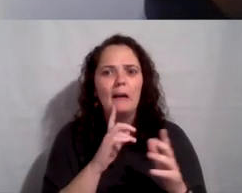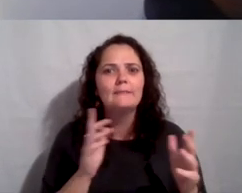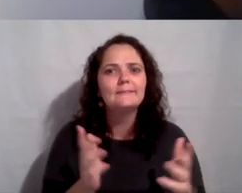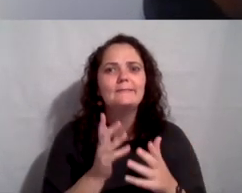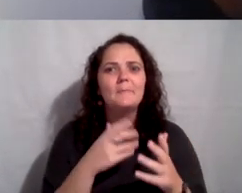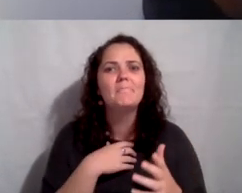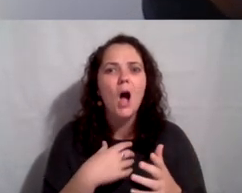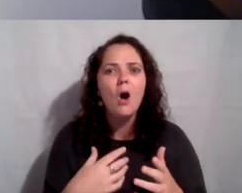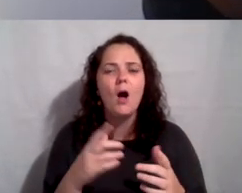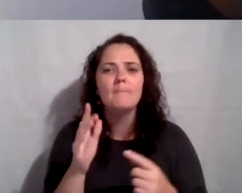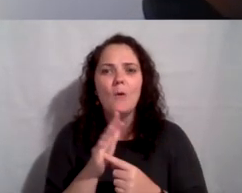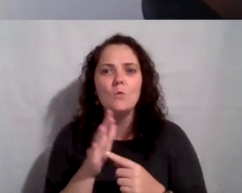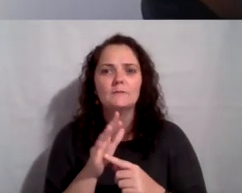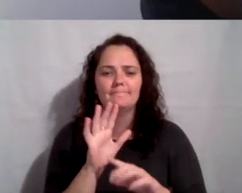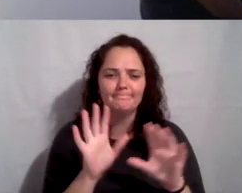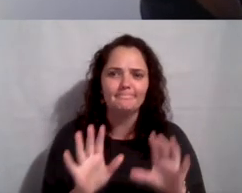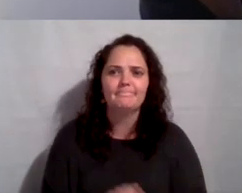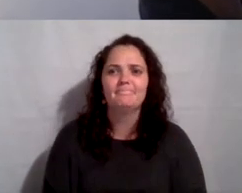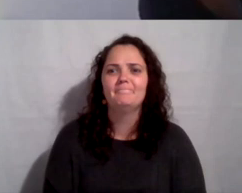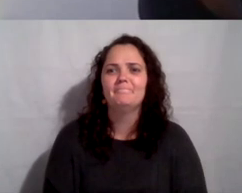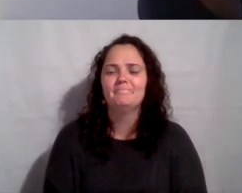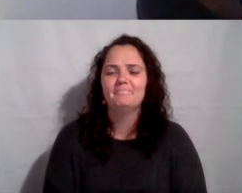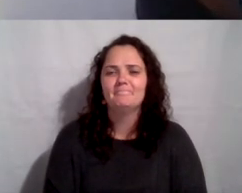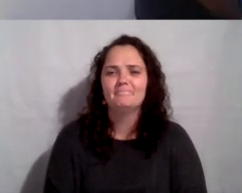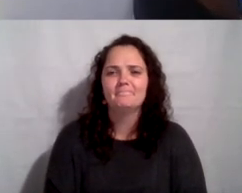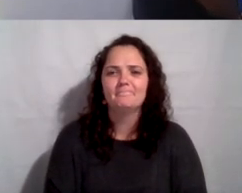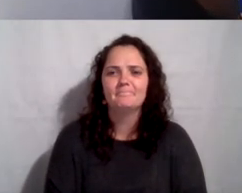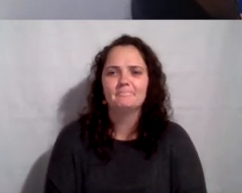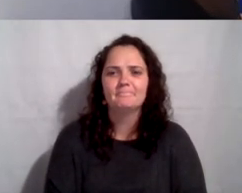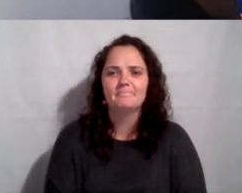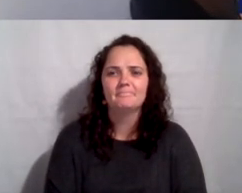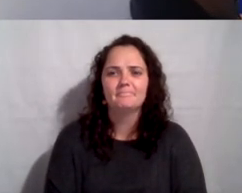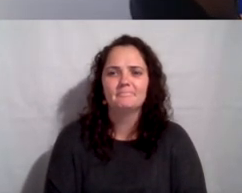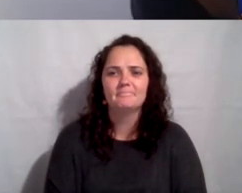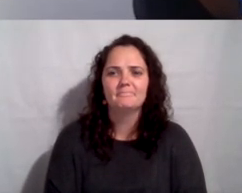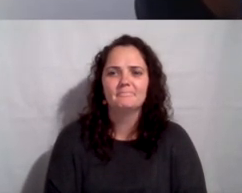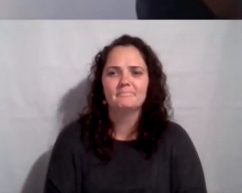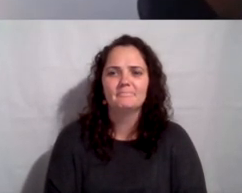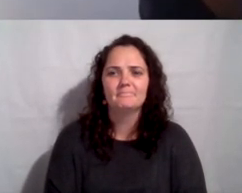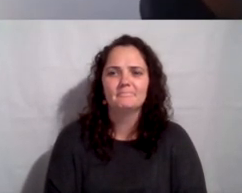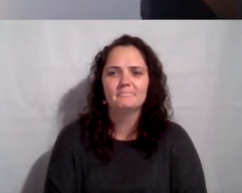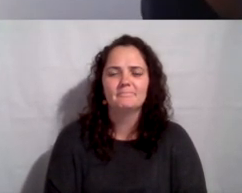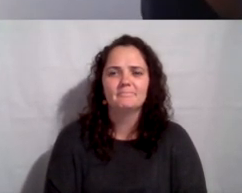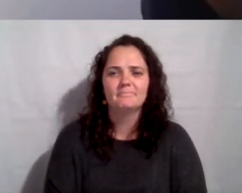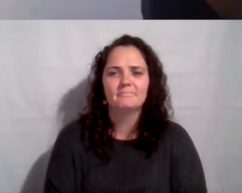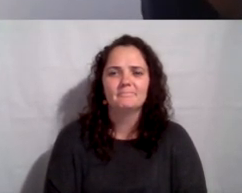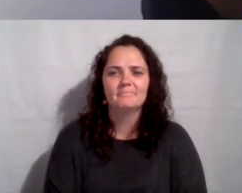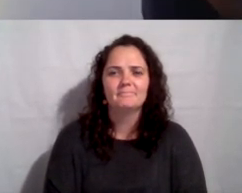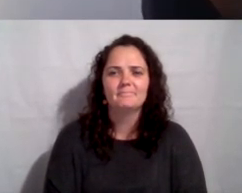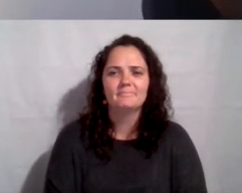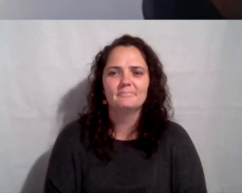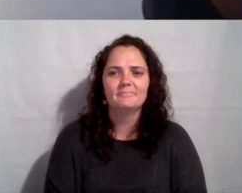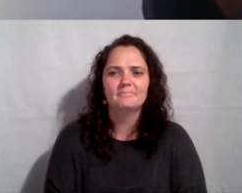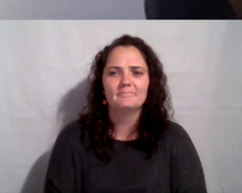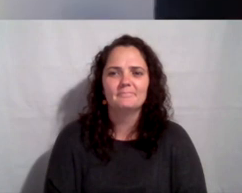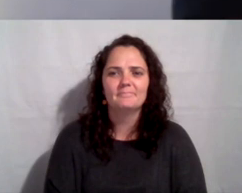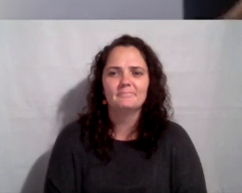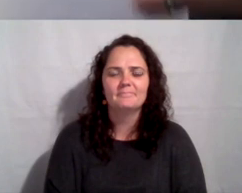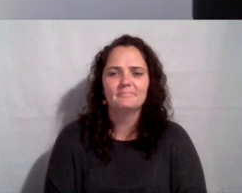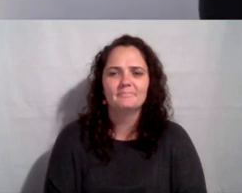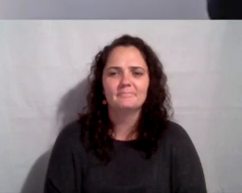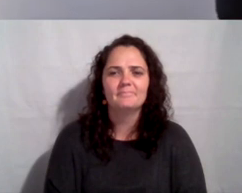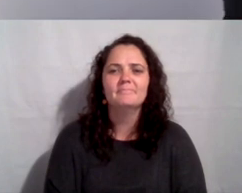that.